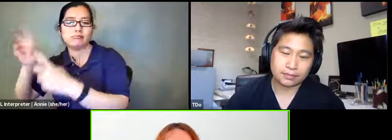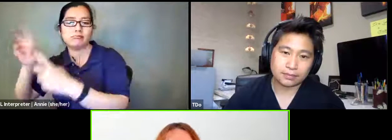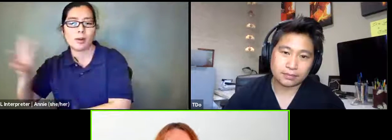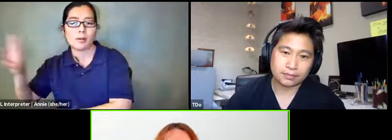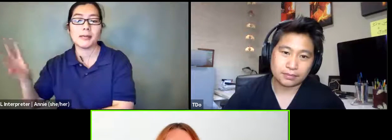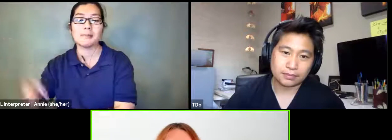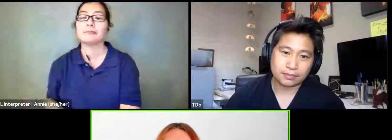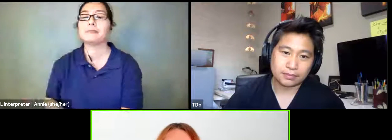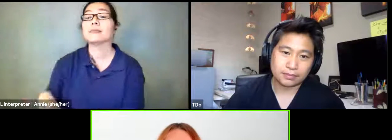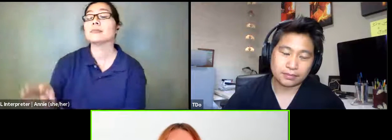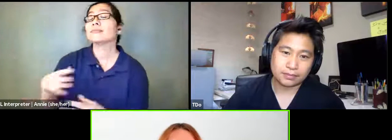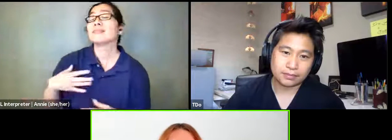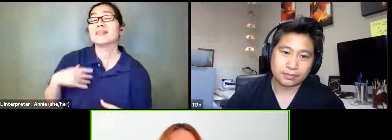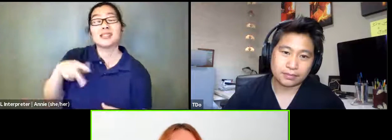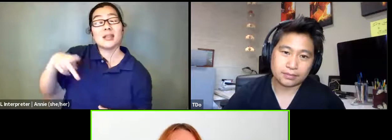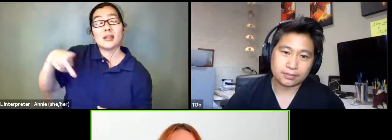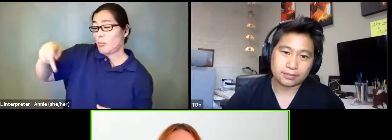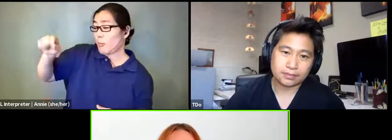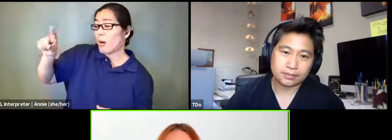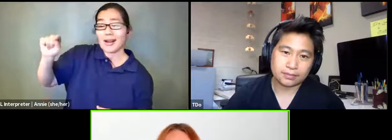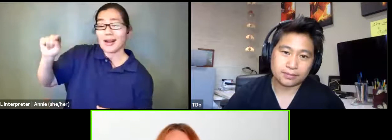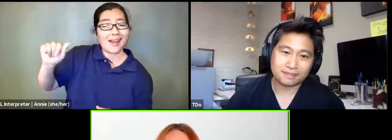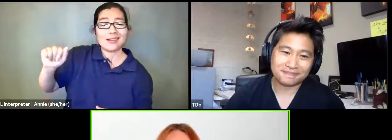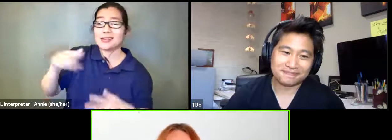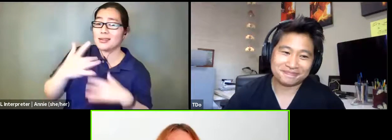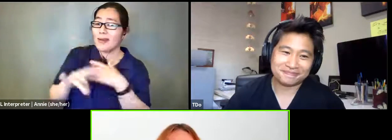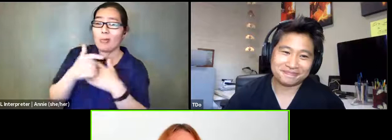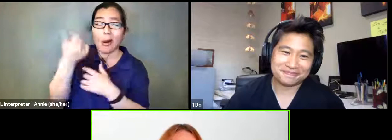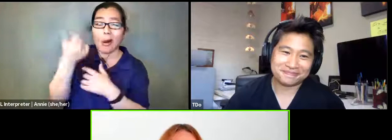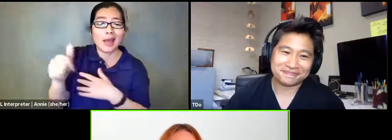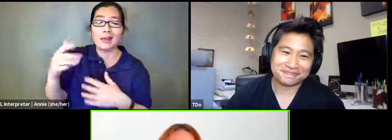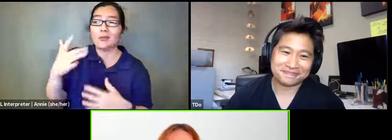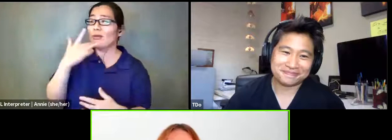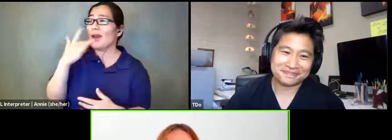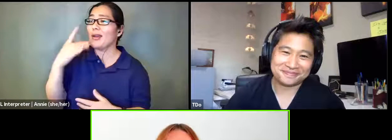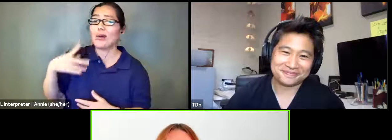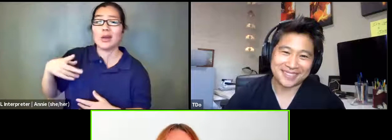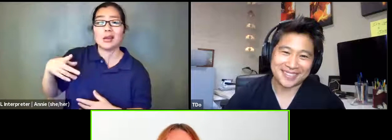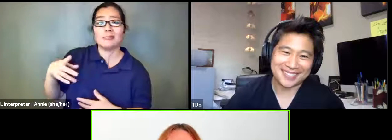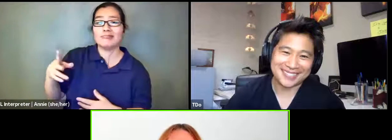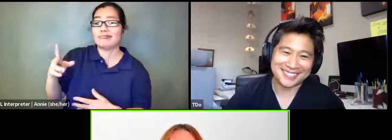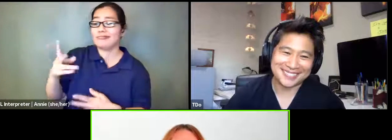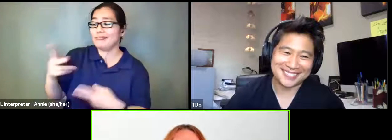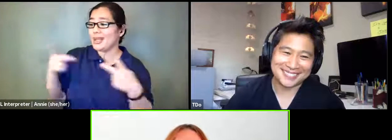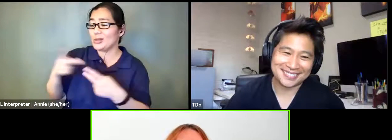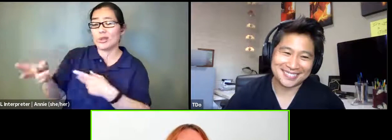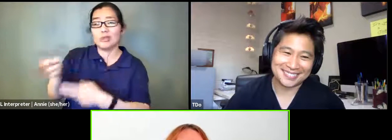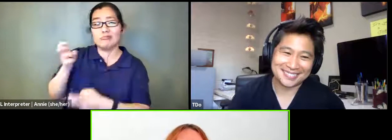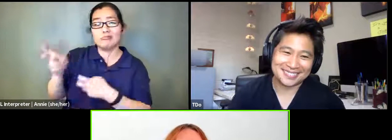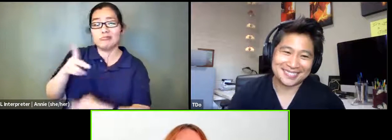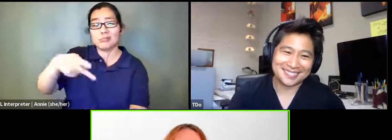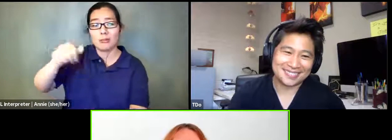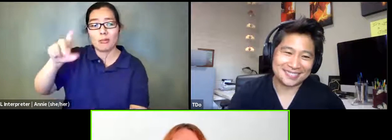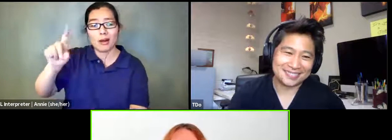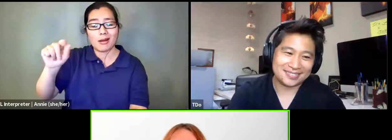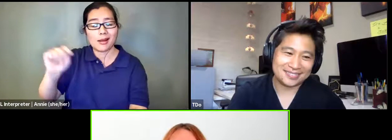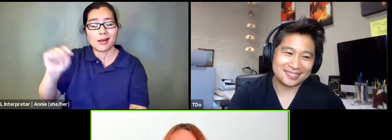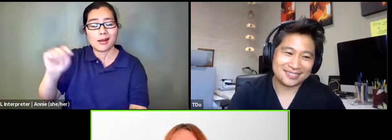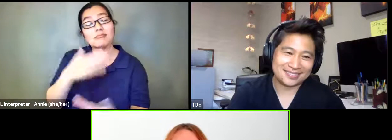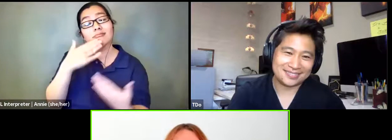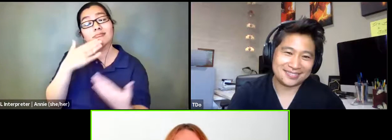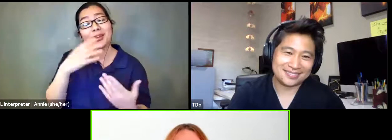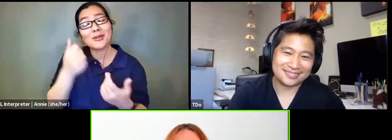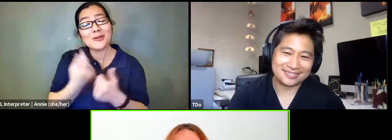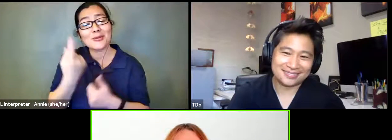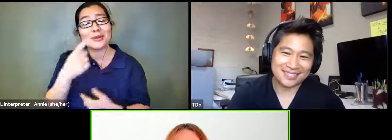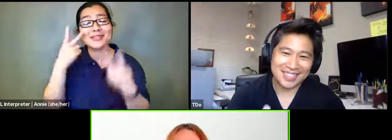favorite podcast platform or YouTube and like it or subscribe. Thank you, all. See you next week.